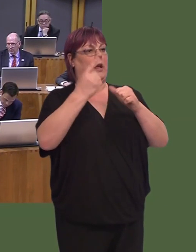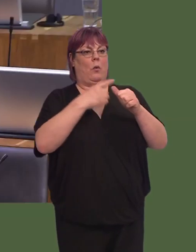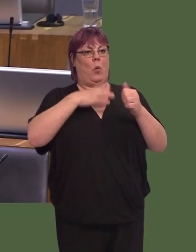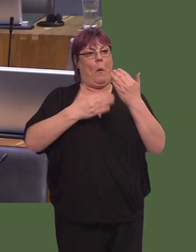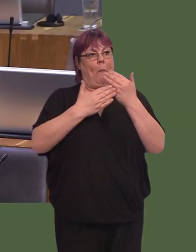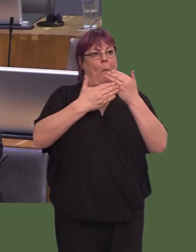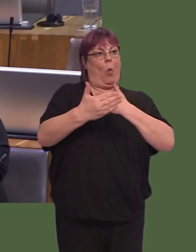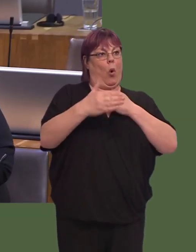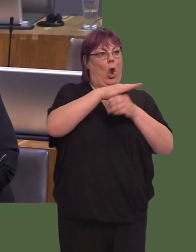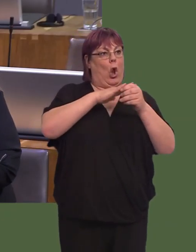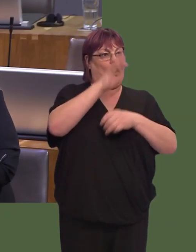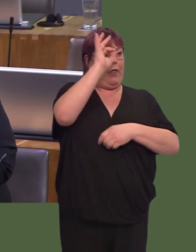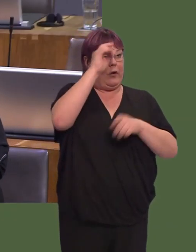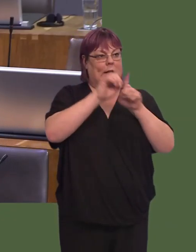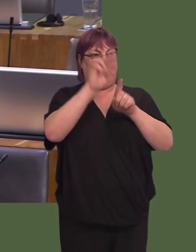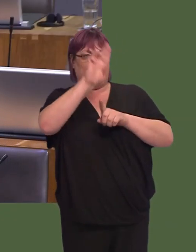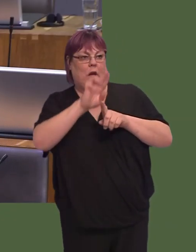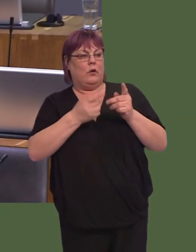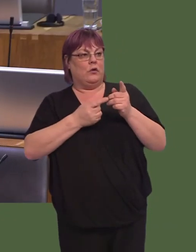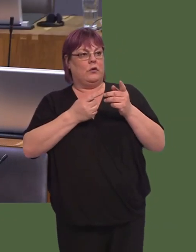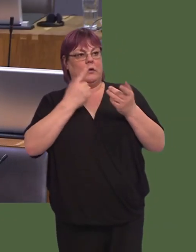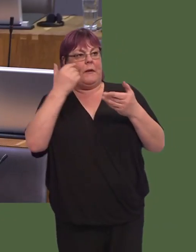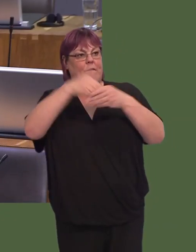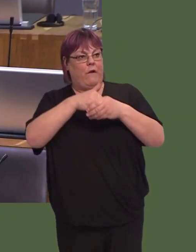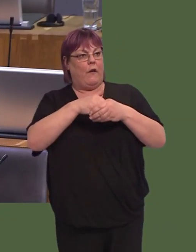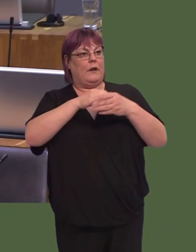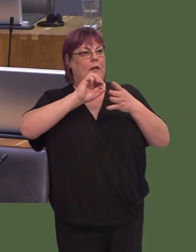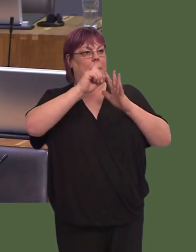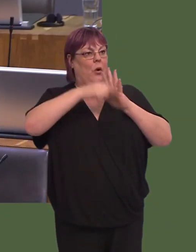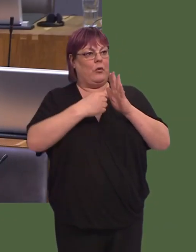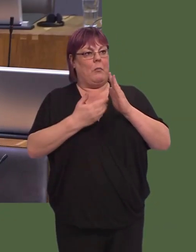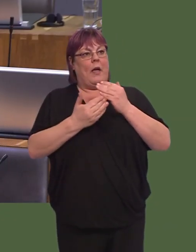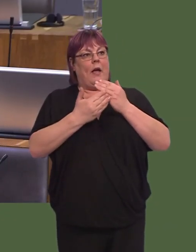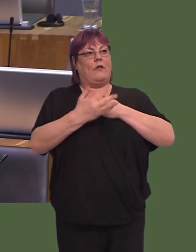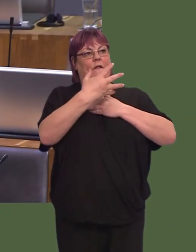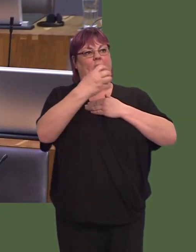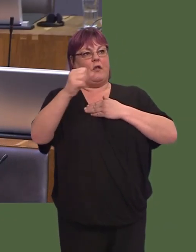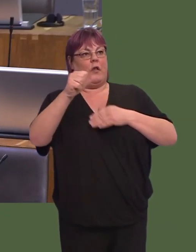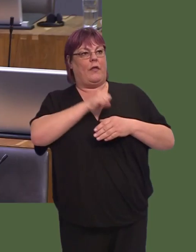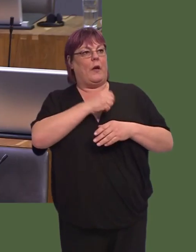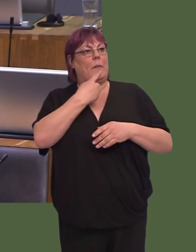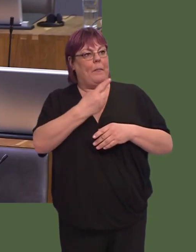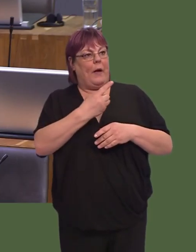and schools running this scheme by making a further £500,000 available during 2018-19.